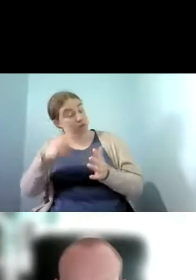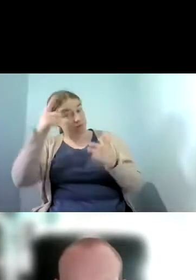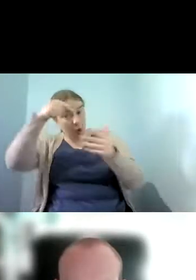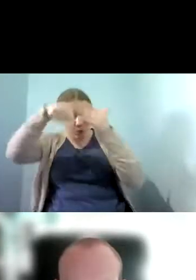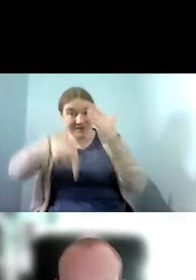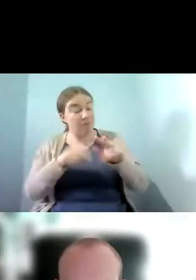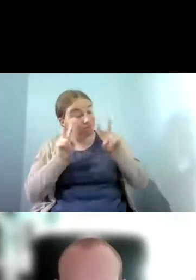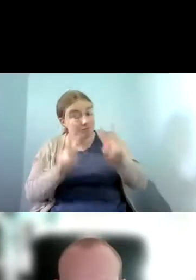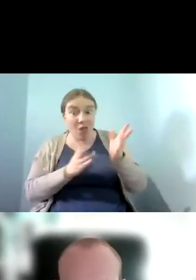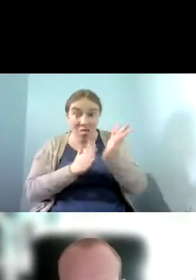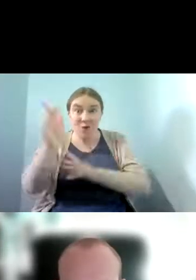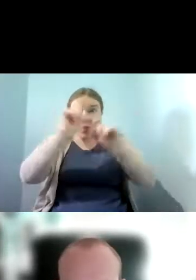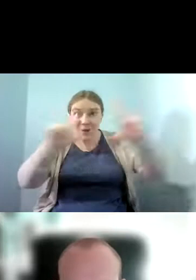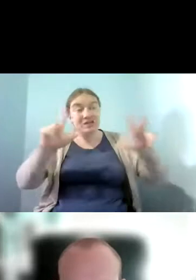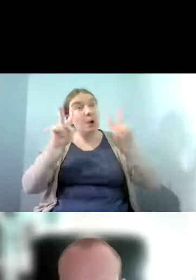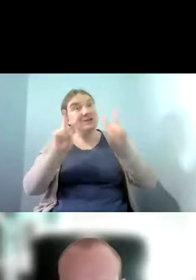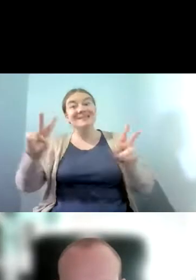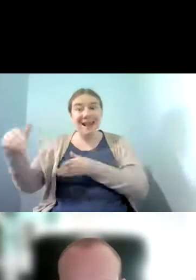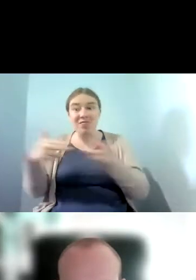through the window into the flowing river and hopefully see some of it's wild fish